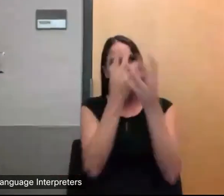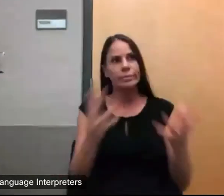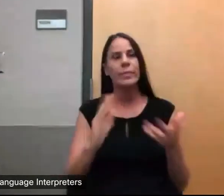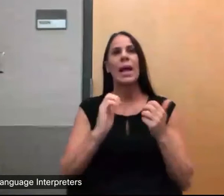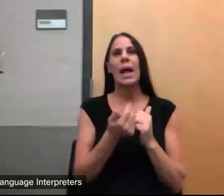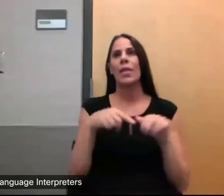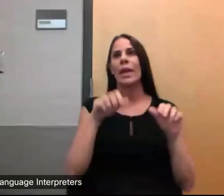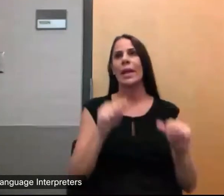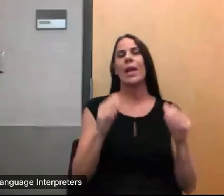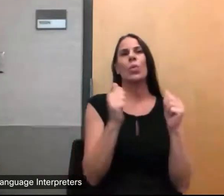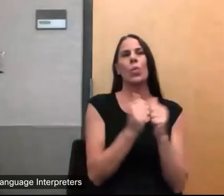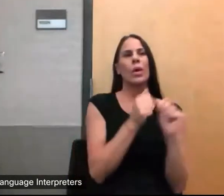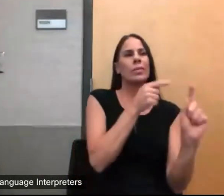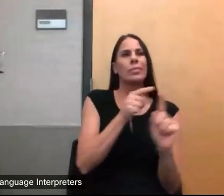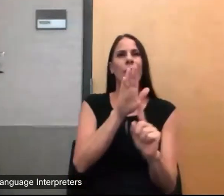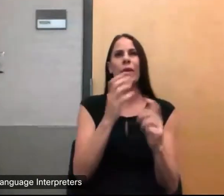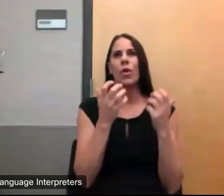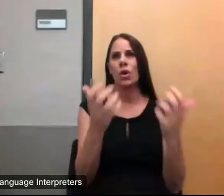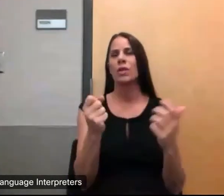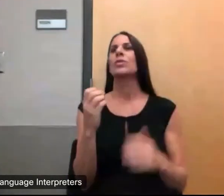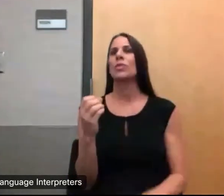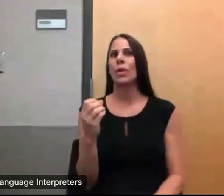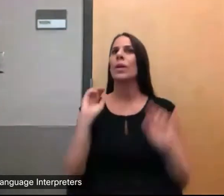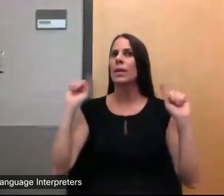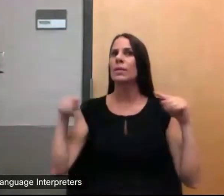that they have. So, um, but it has been a challenge with,